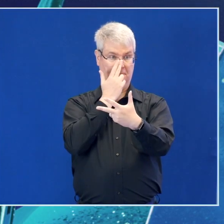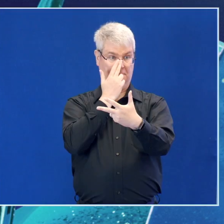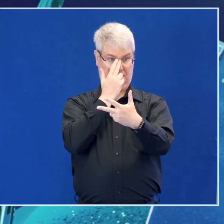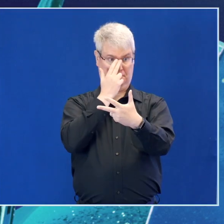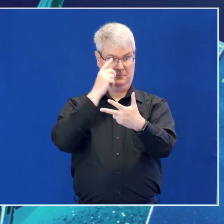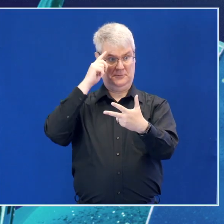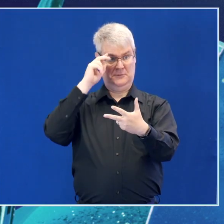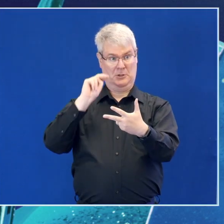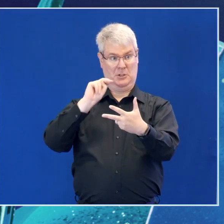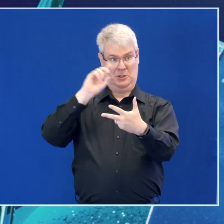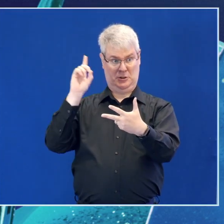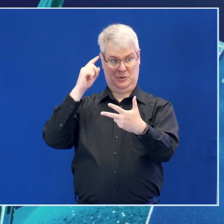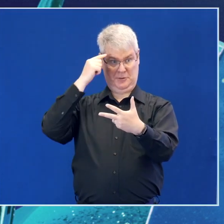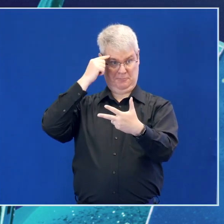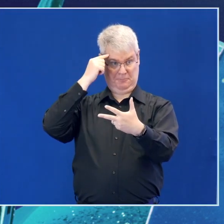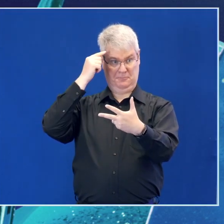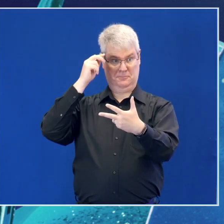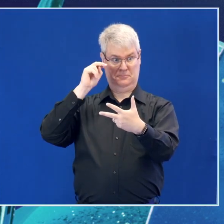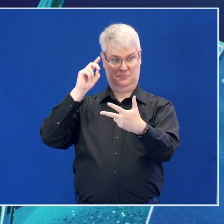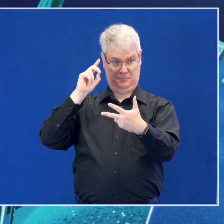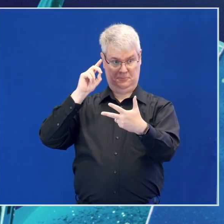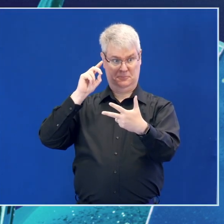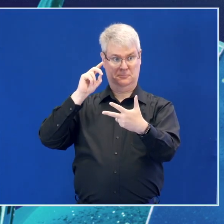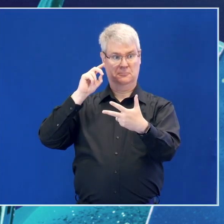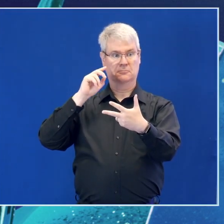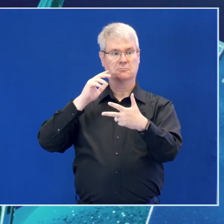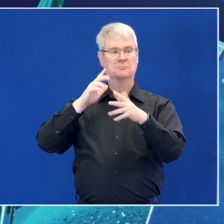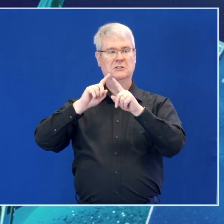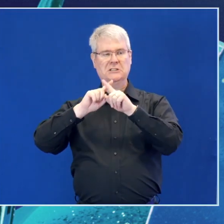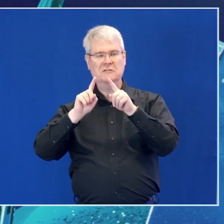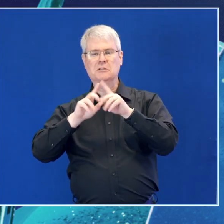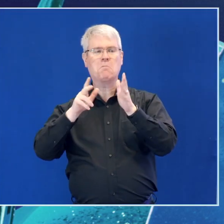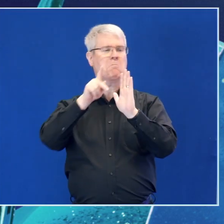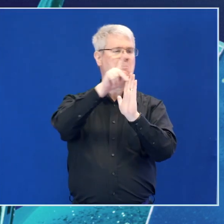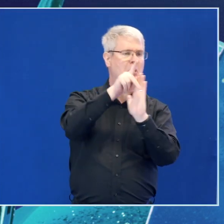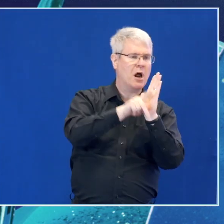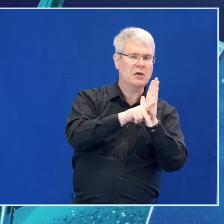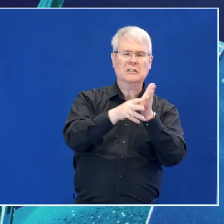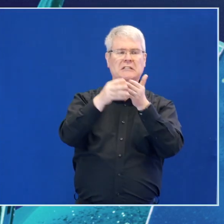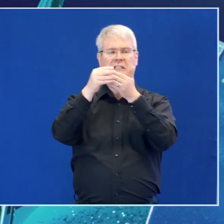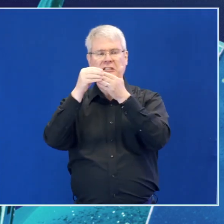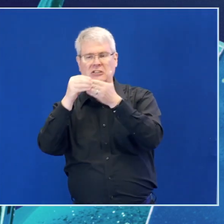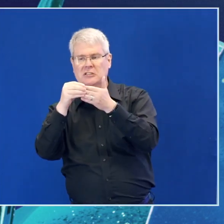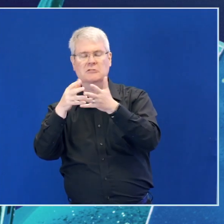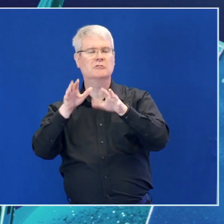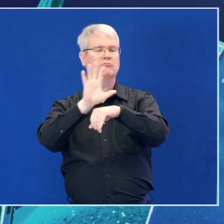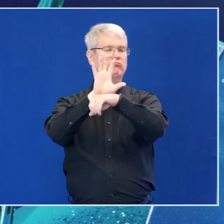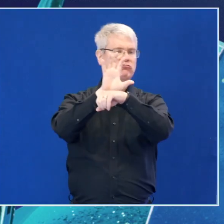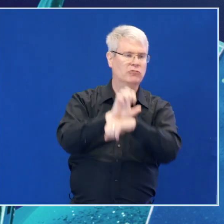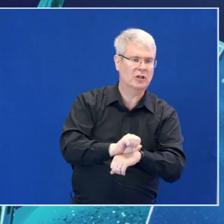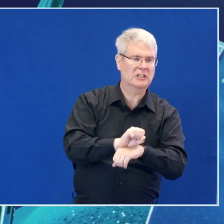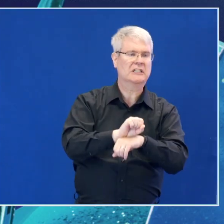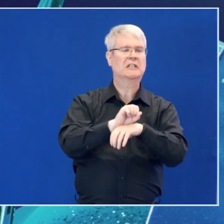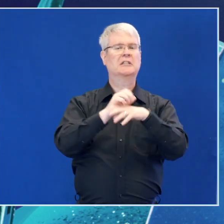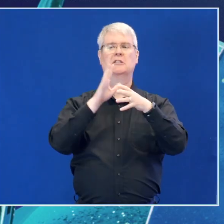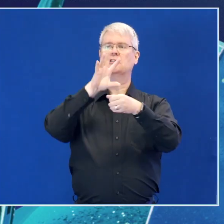This is how your policies, your leadership, your practices within your company shape everyday experiences